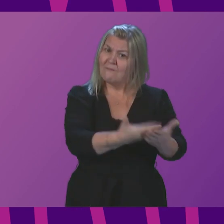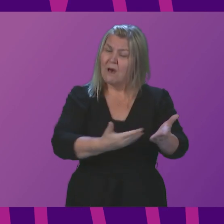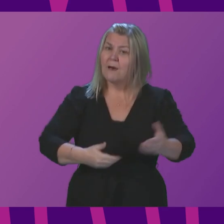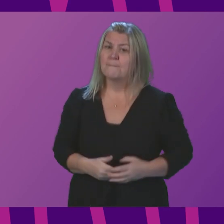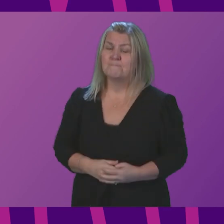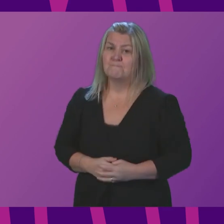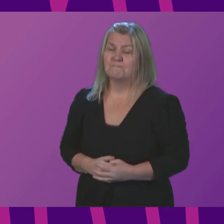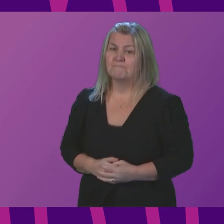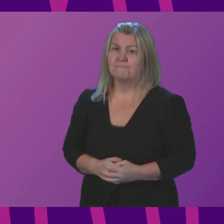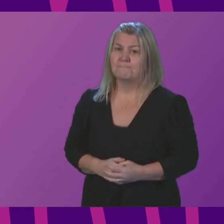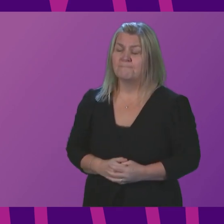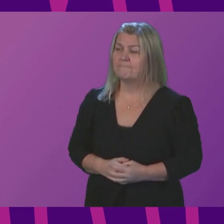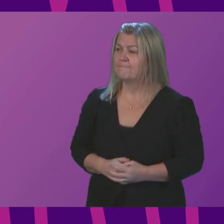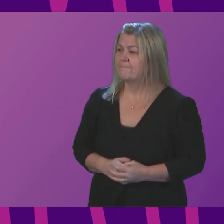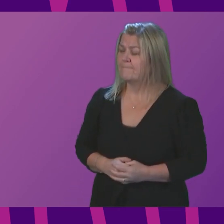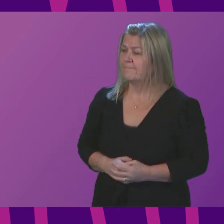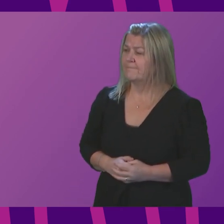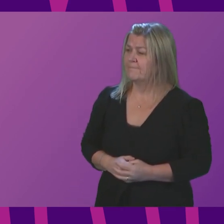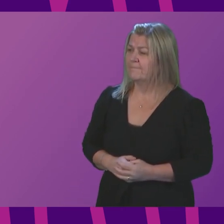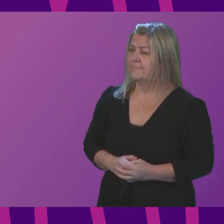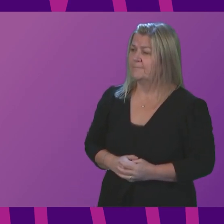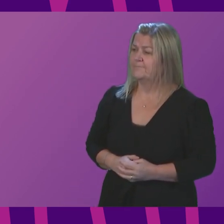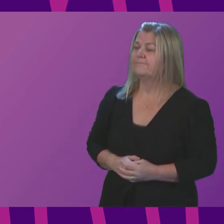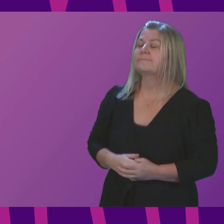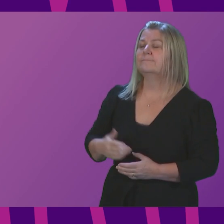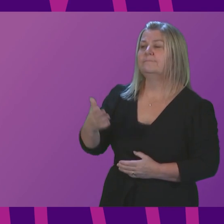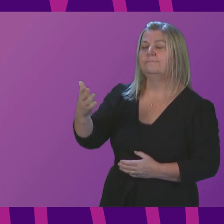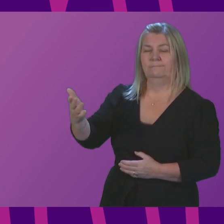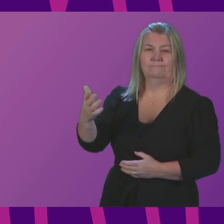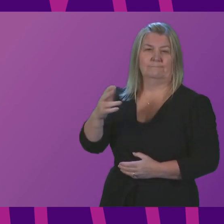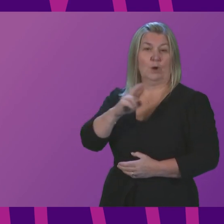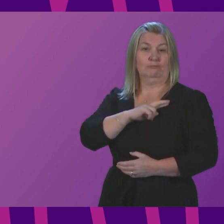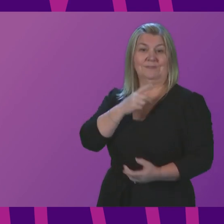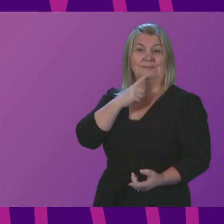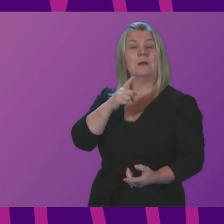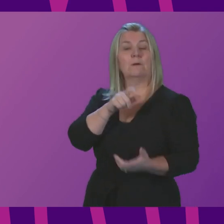notified? The reason I said that I would write in detail to Douglas Ross and make the terms of that